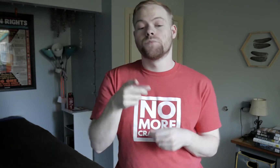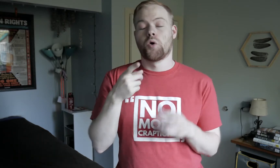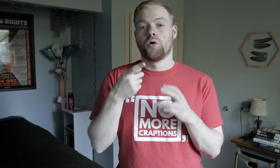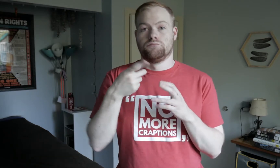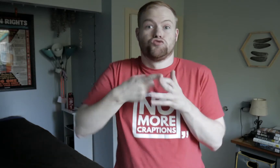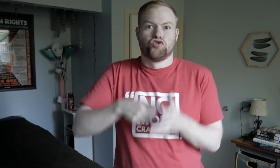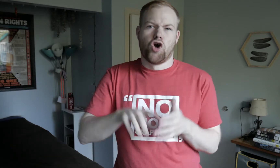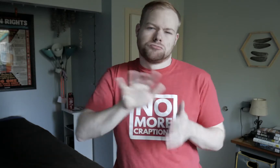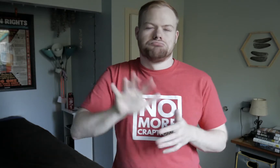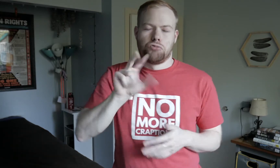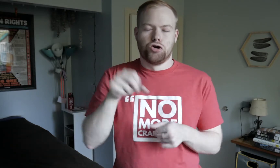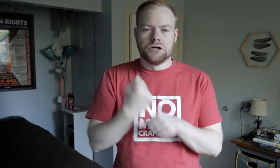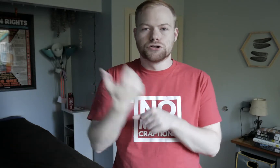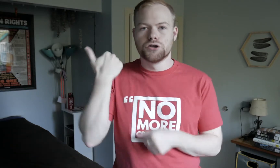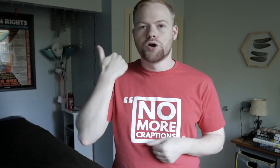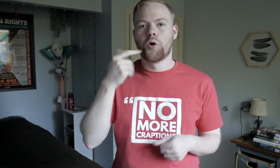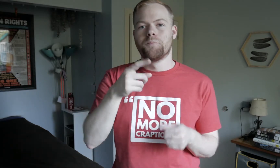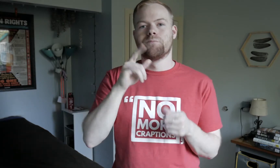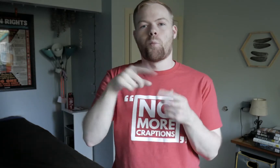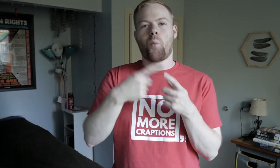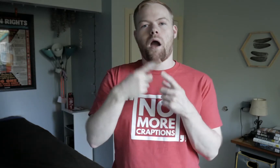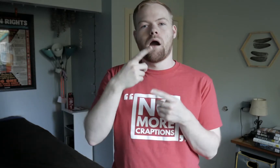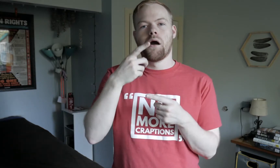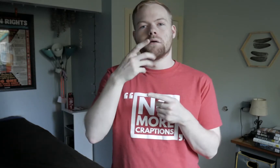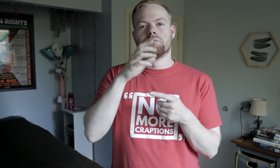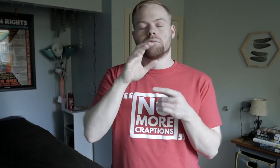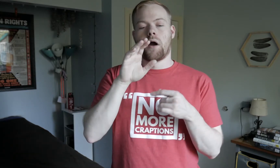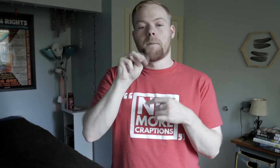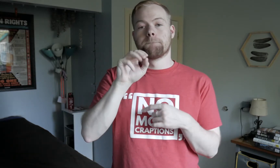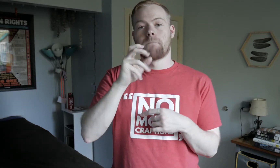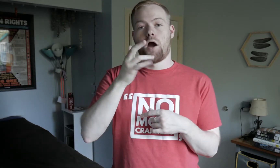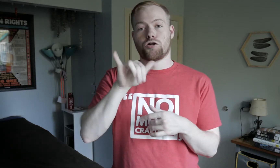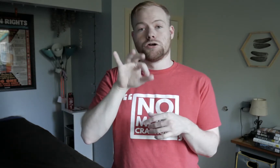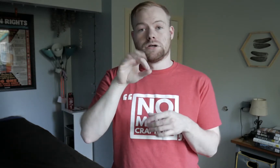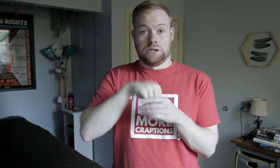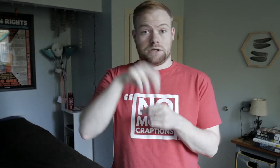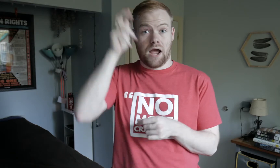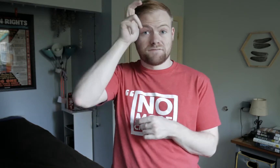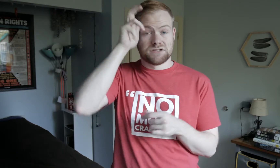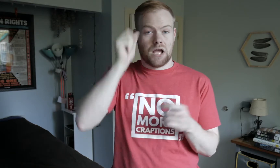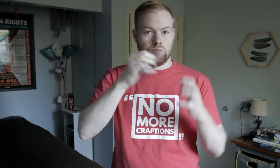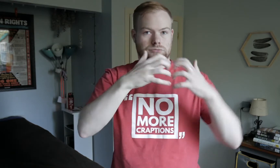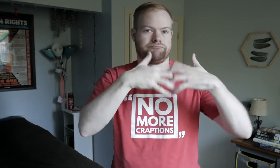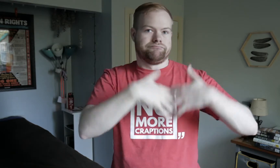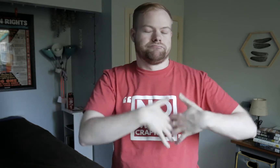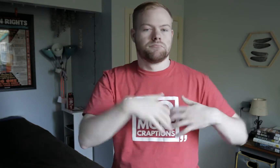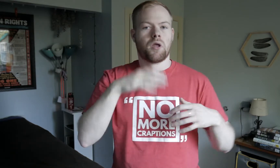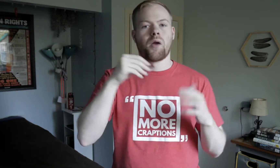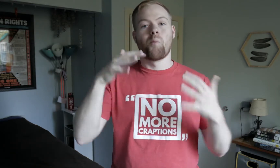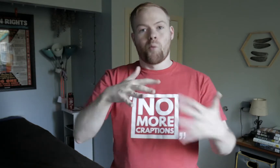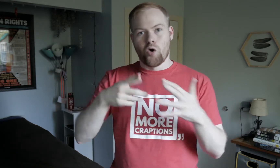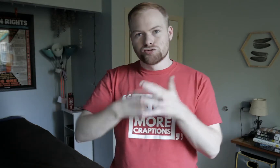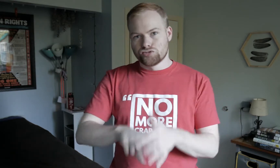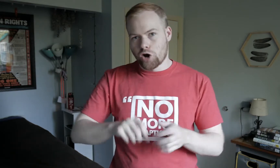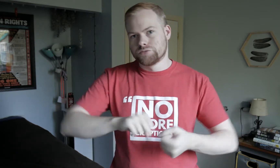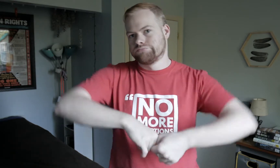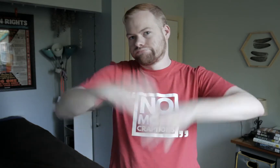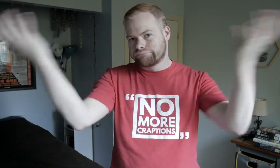It starts about 30 years ago, when the monarchy in Afghanistan was collapsing, and war was starting.